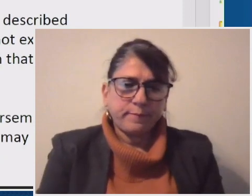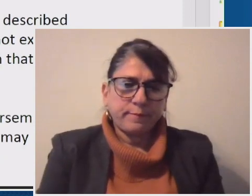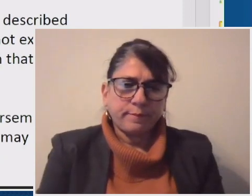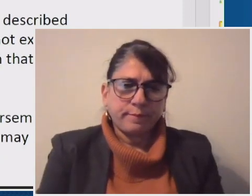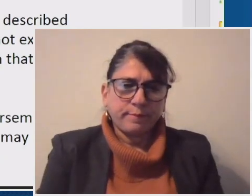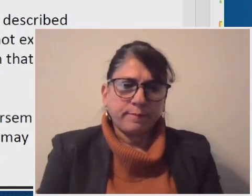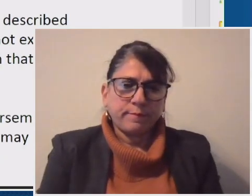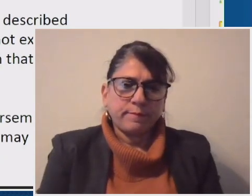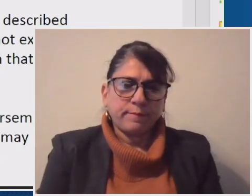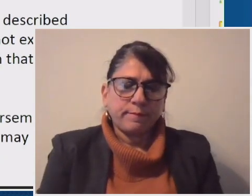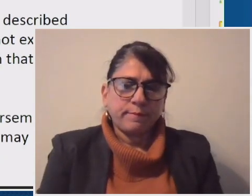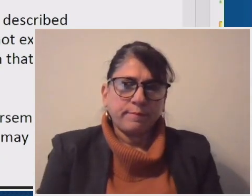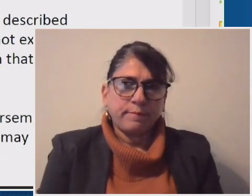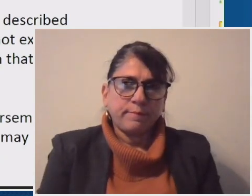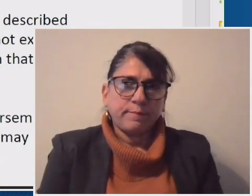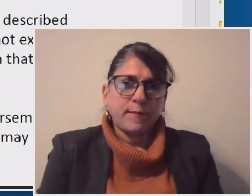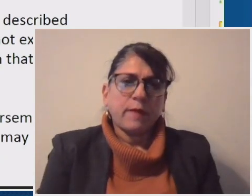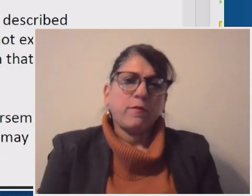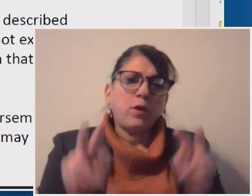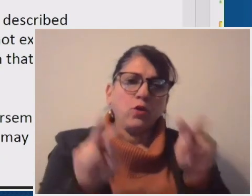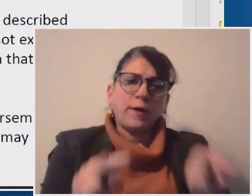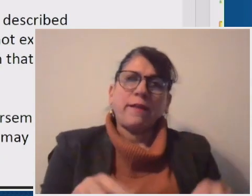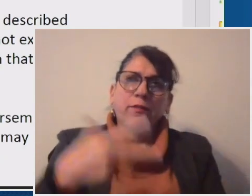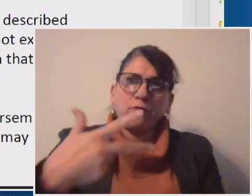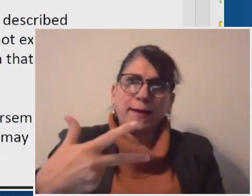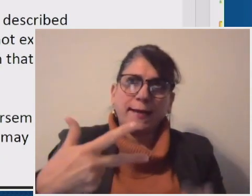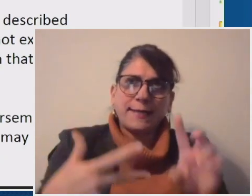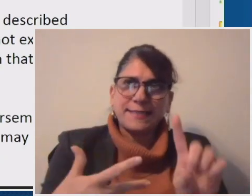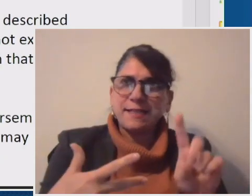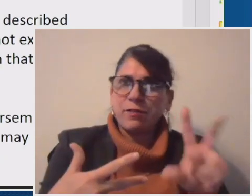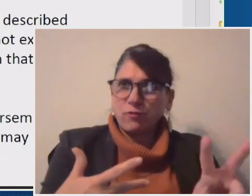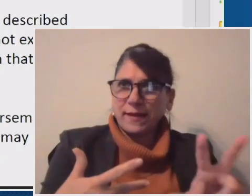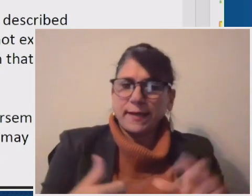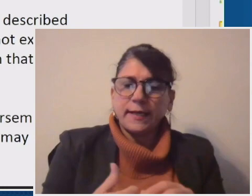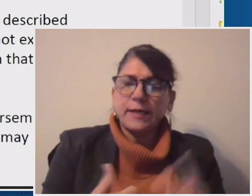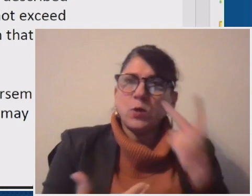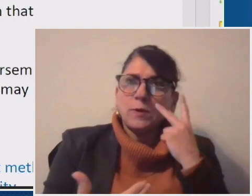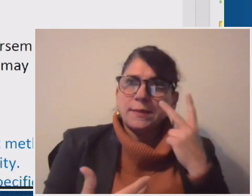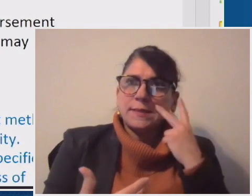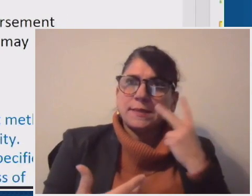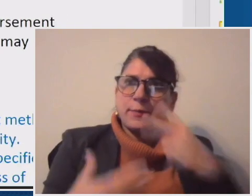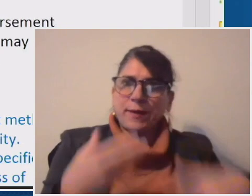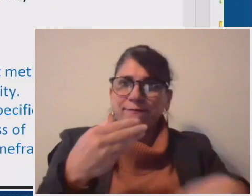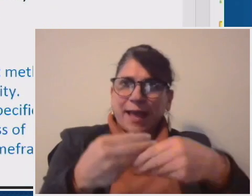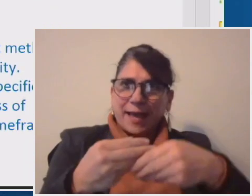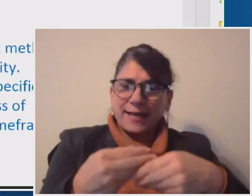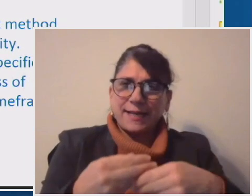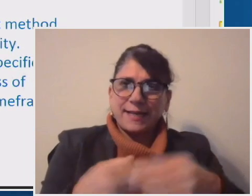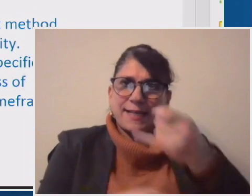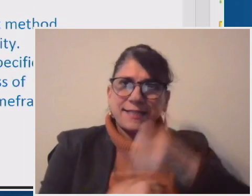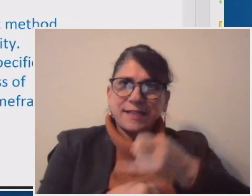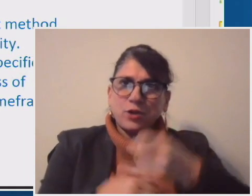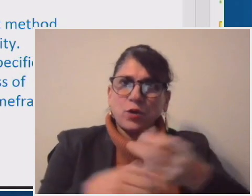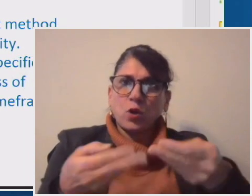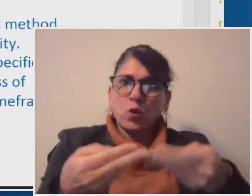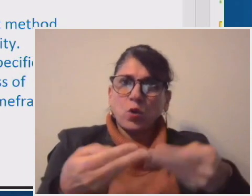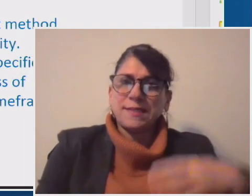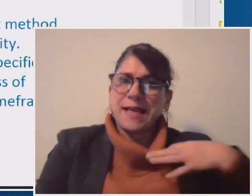If we look at three, under (d)(3), you'll see that we have added, an institution that loses eligibility while on heightened